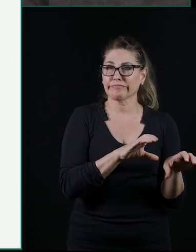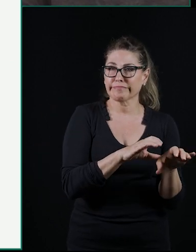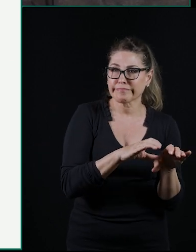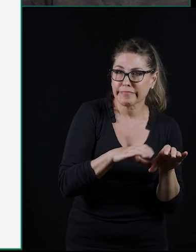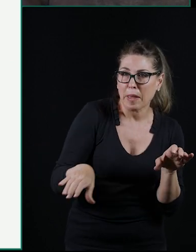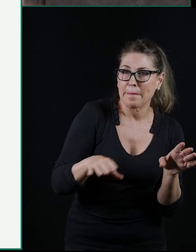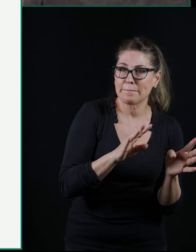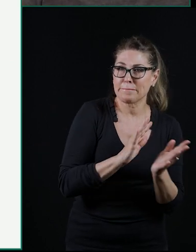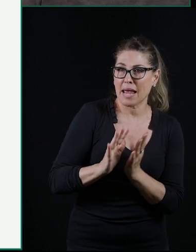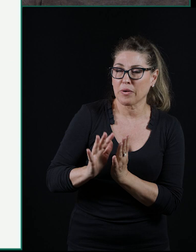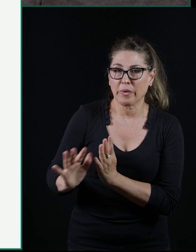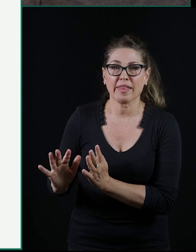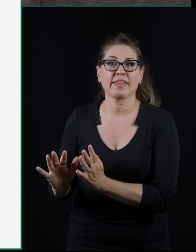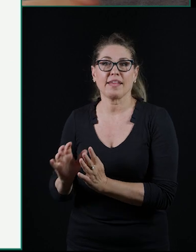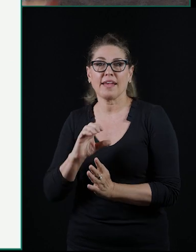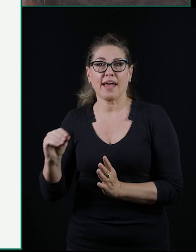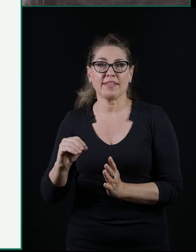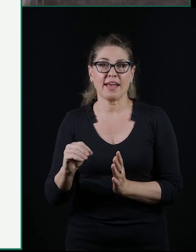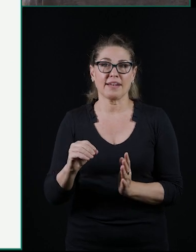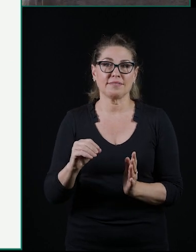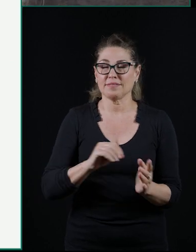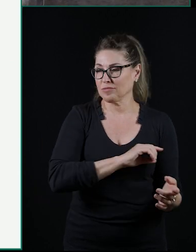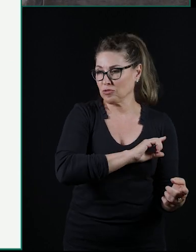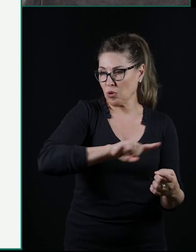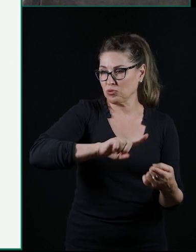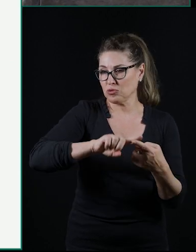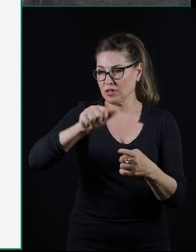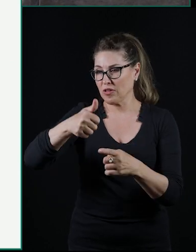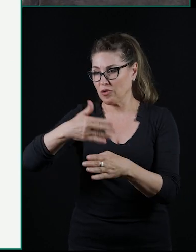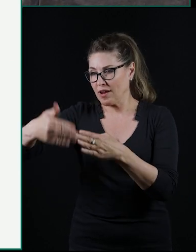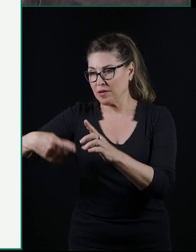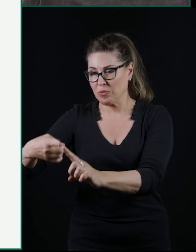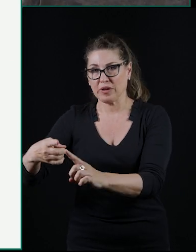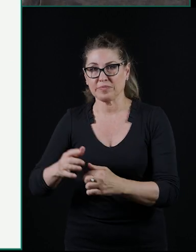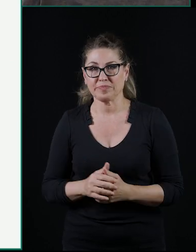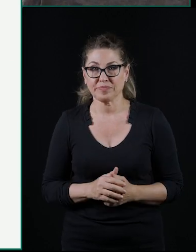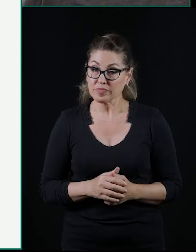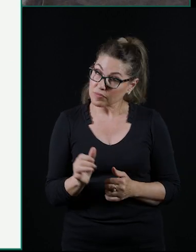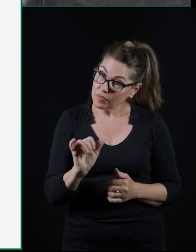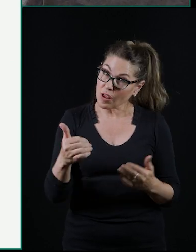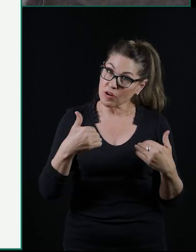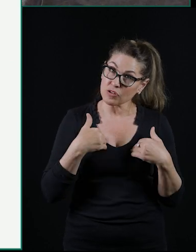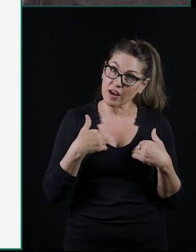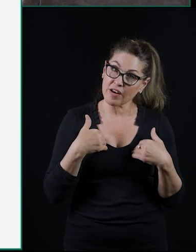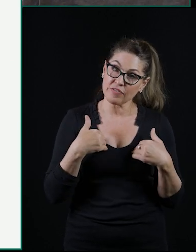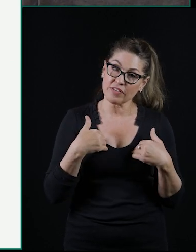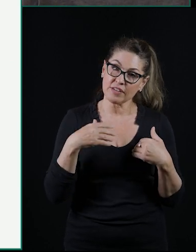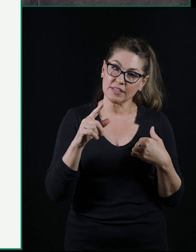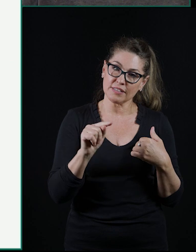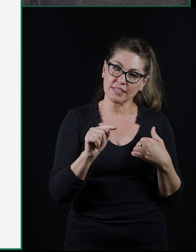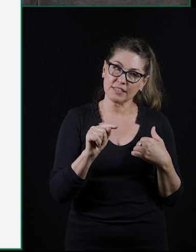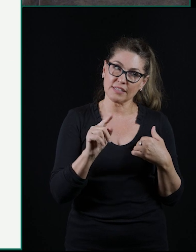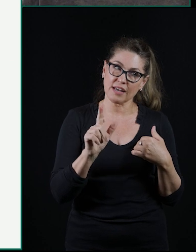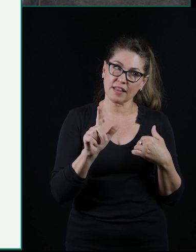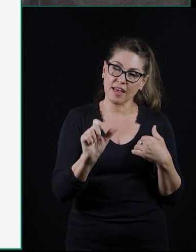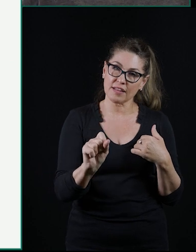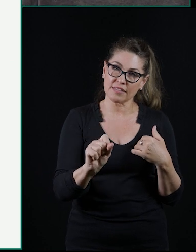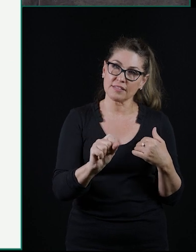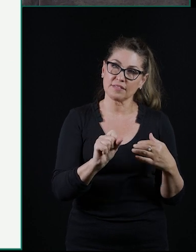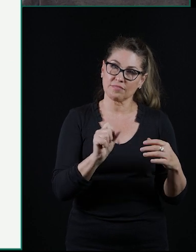and let a relay send down to the other end points. We also have DTLS encryption, the most secure